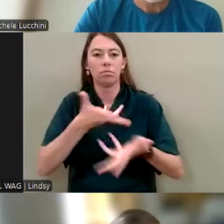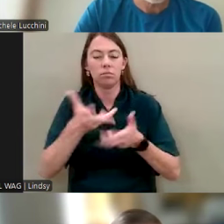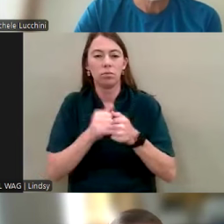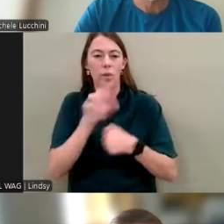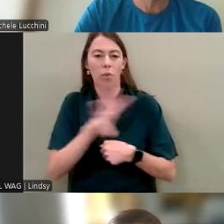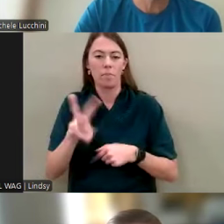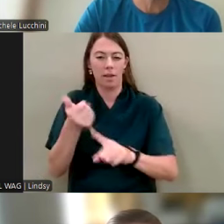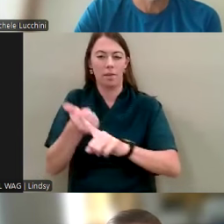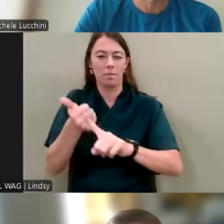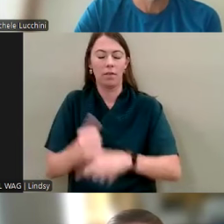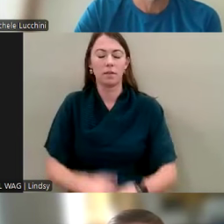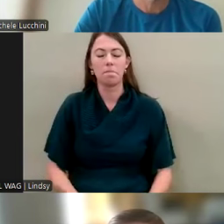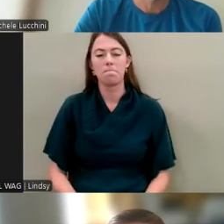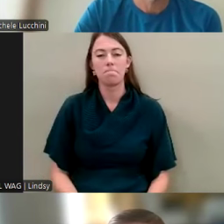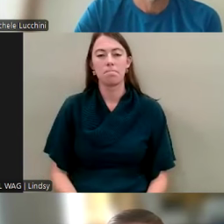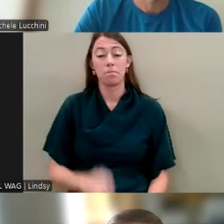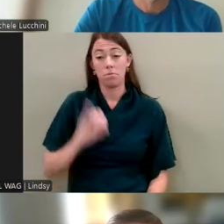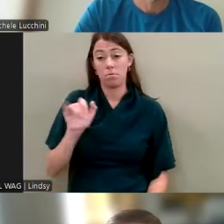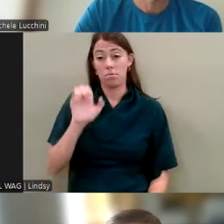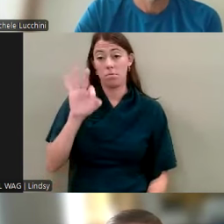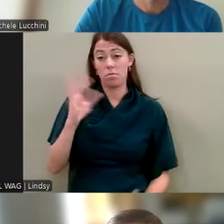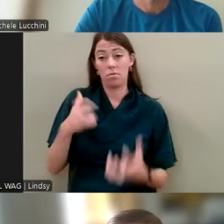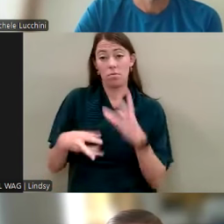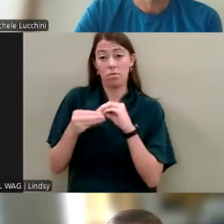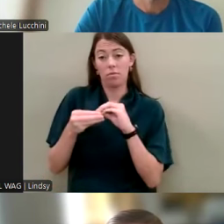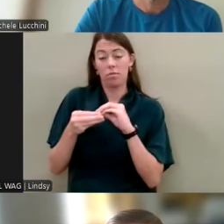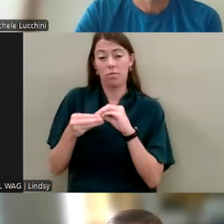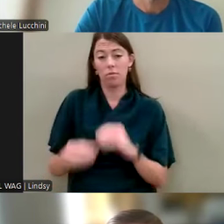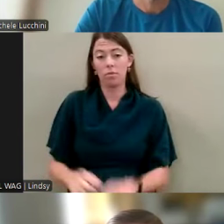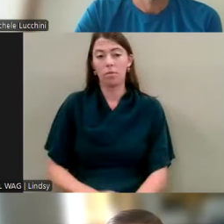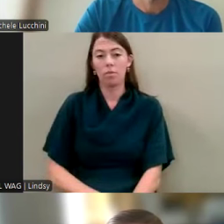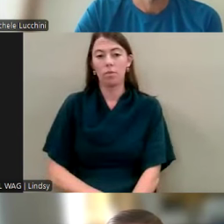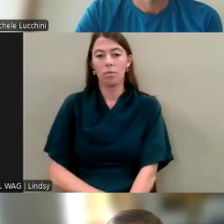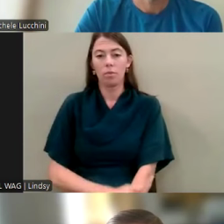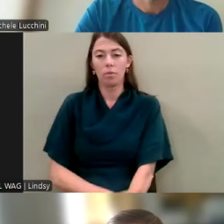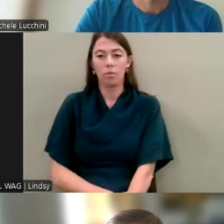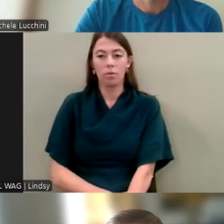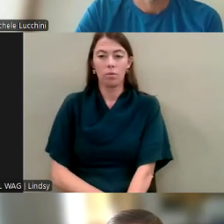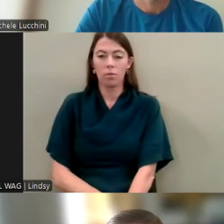Jeff, anything you would like to add? >> JEFF ADAMS: That use case, you know,